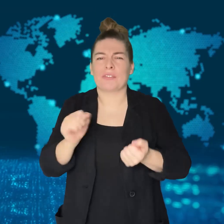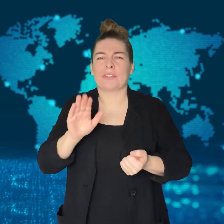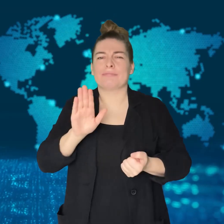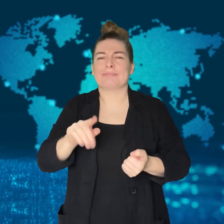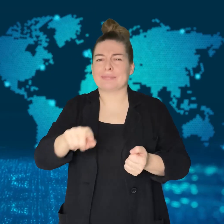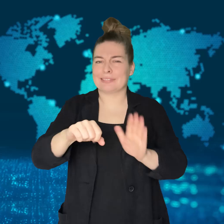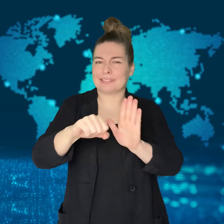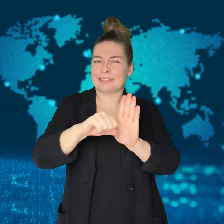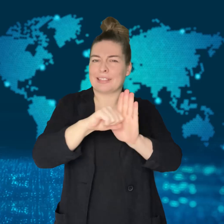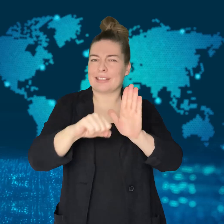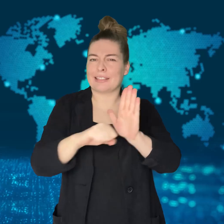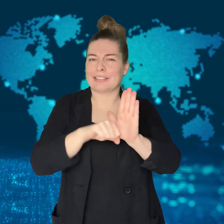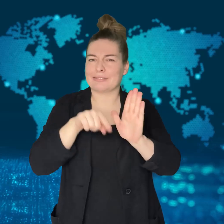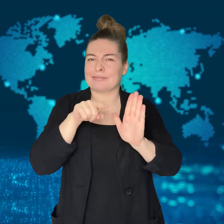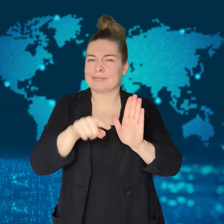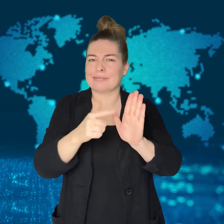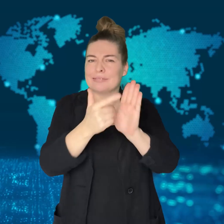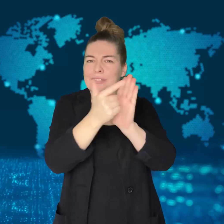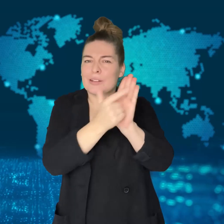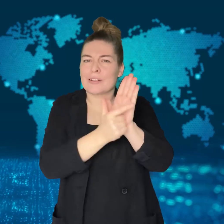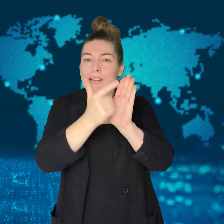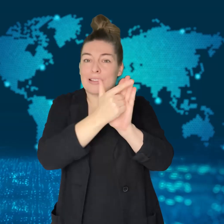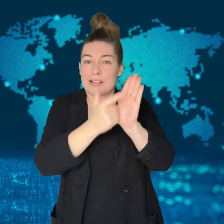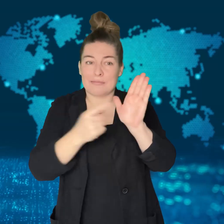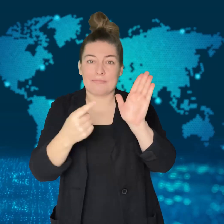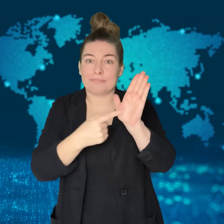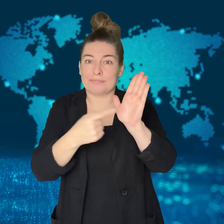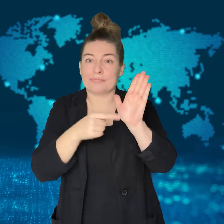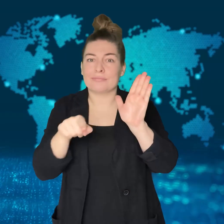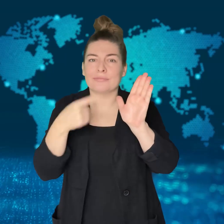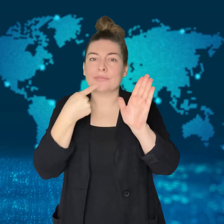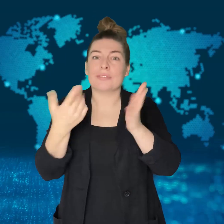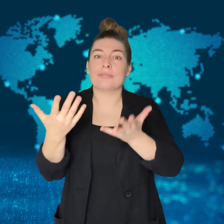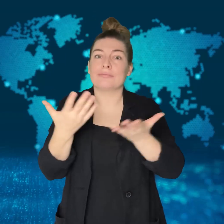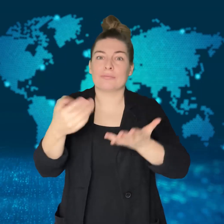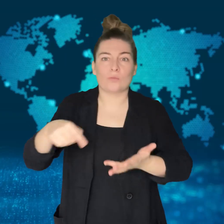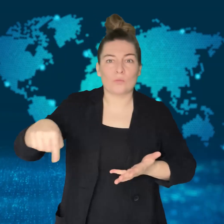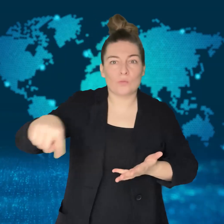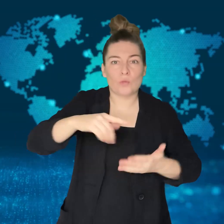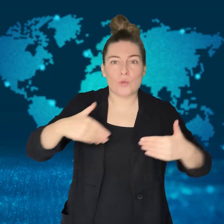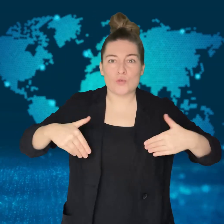They planned to look at materials she had written